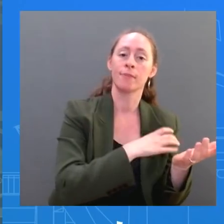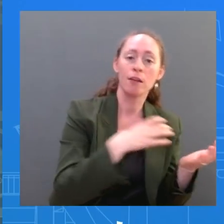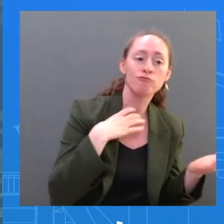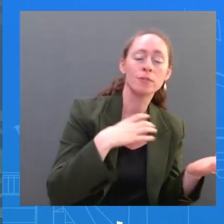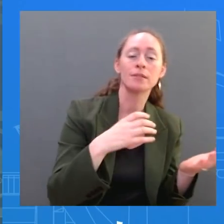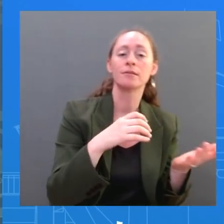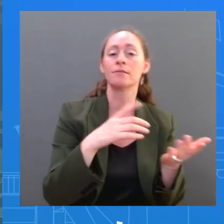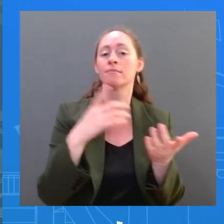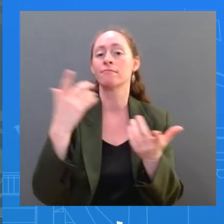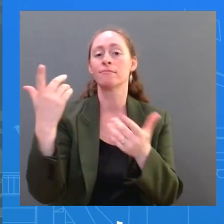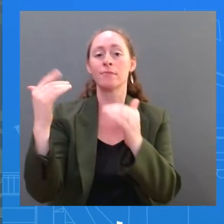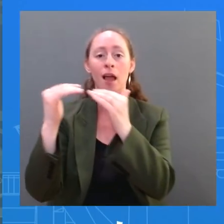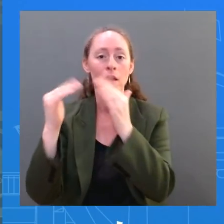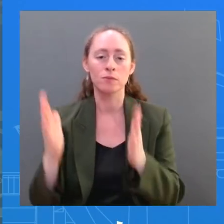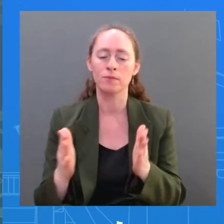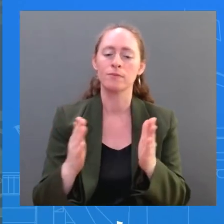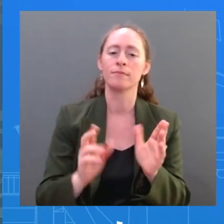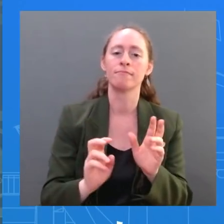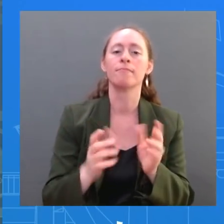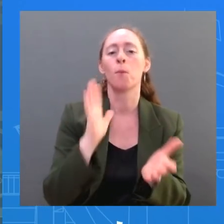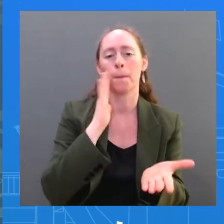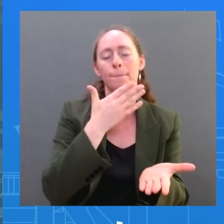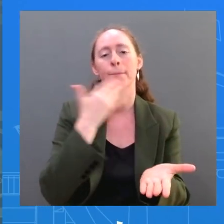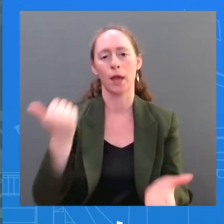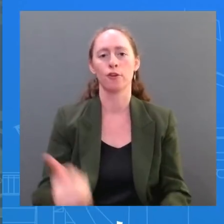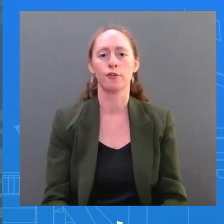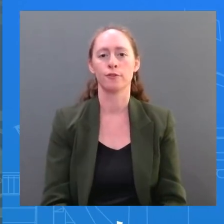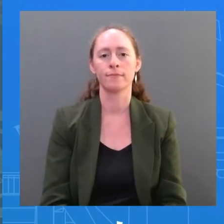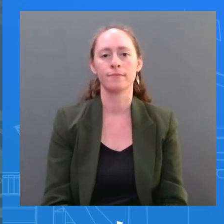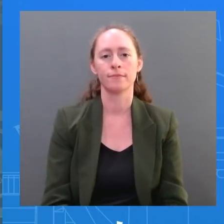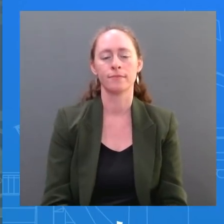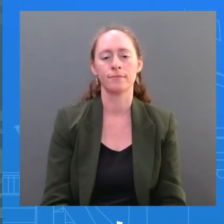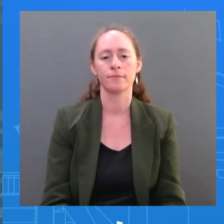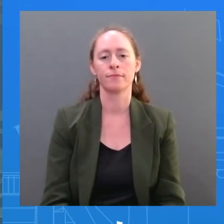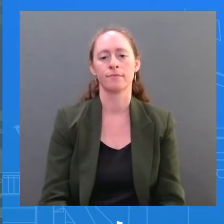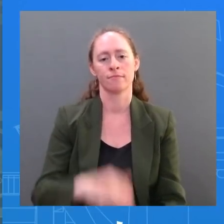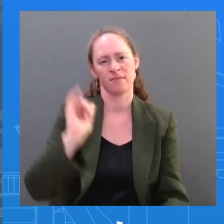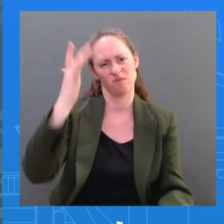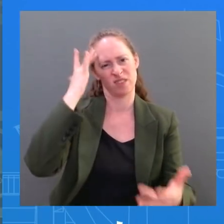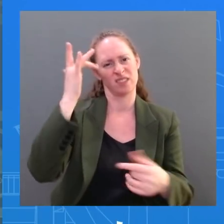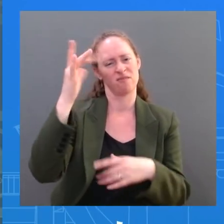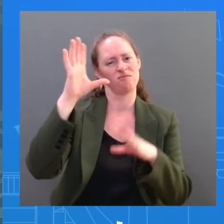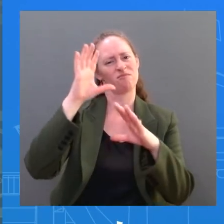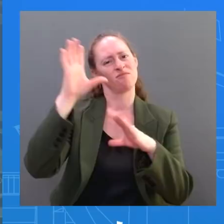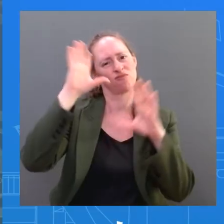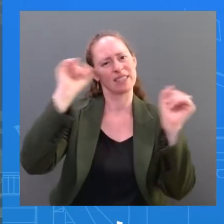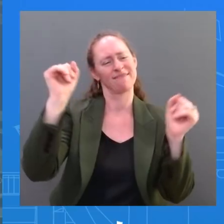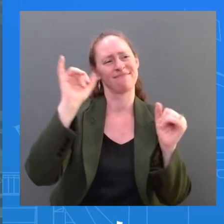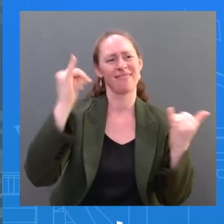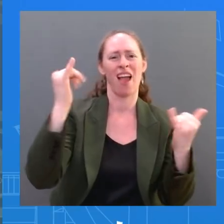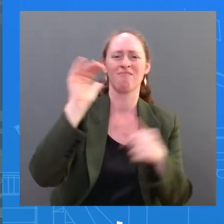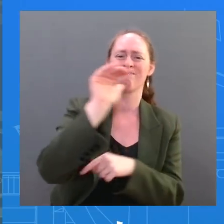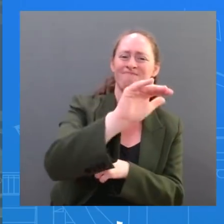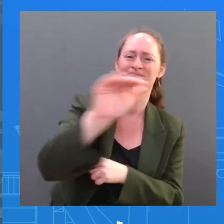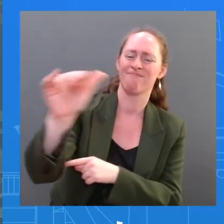to go to the ballot box and get their voices heard. And that is the best way that we can get that done. The Press: Ms. Jean-Pierre: I know. Simon, I owe --